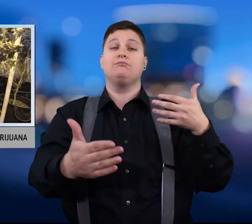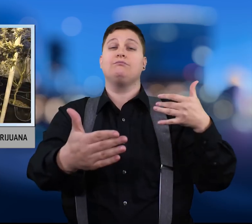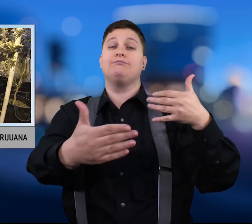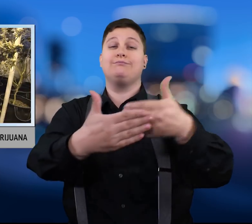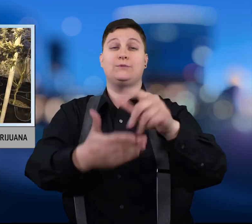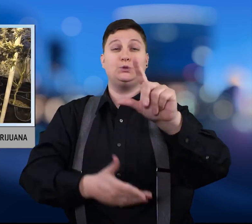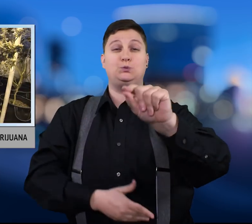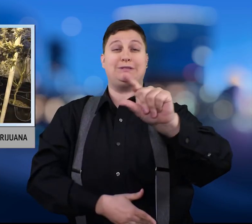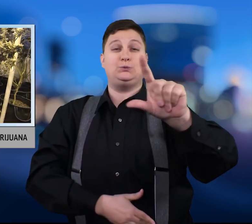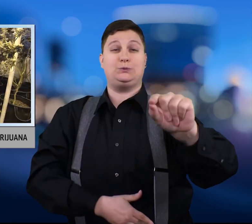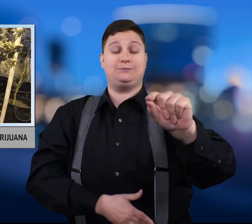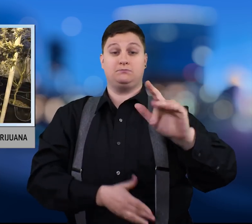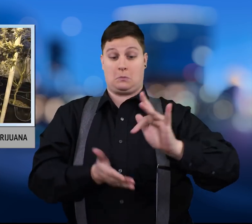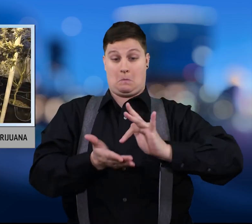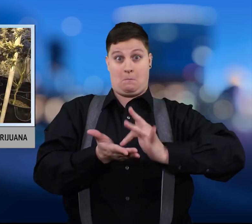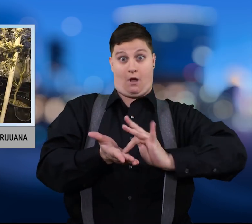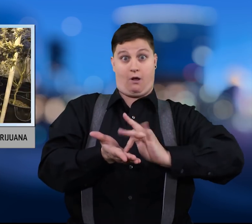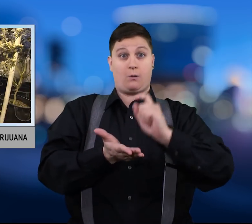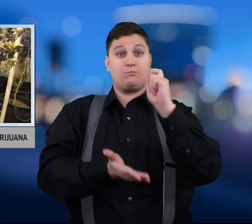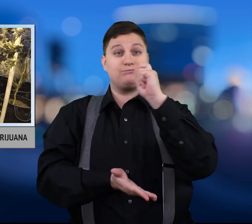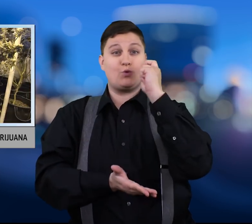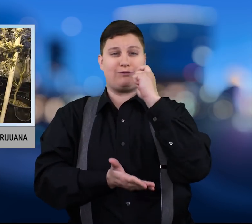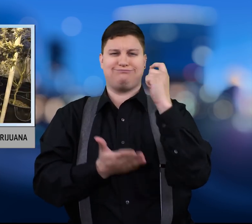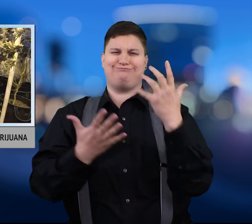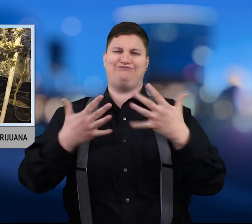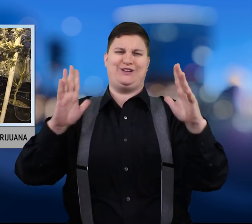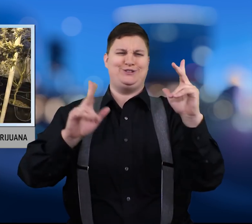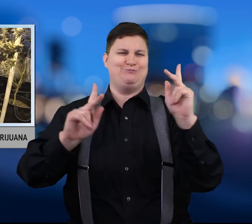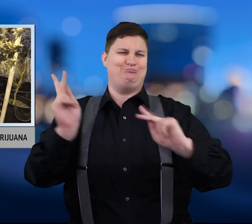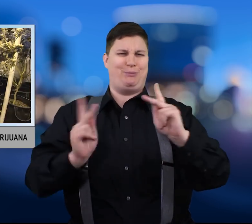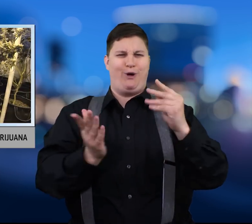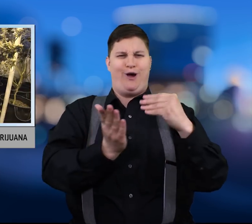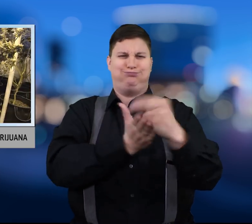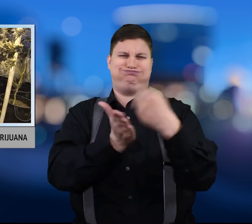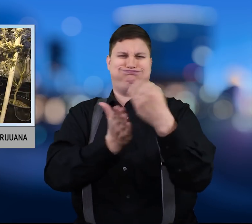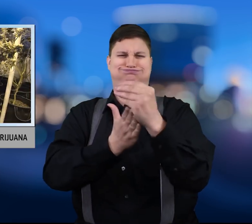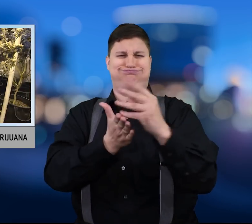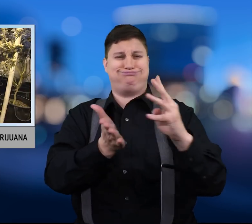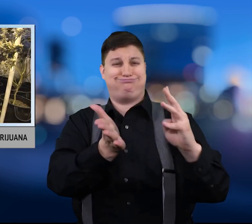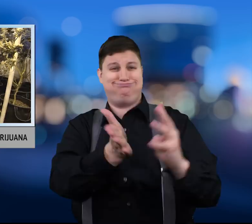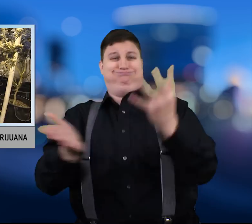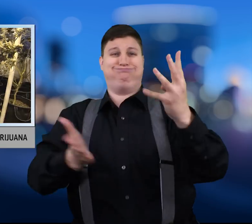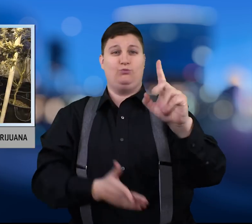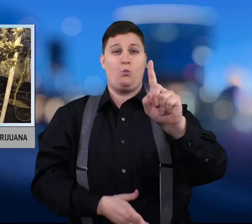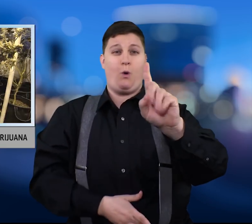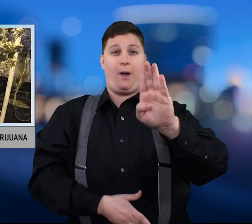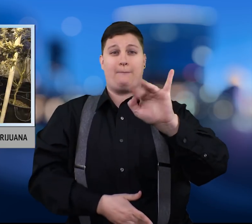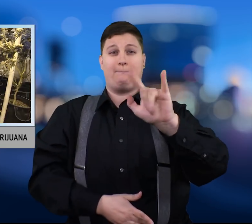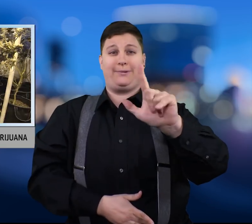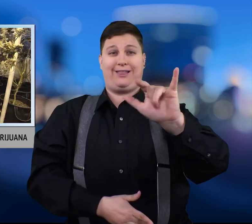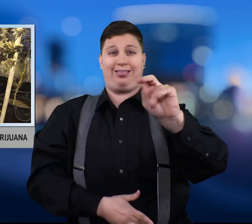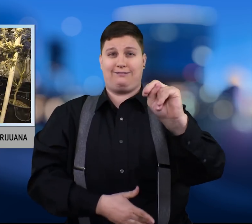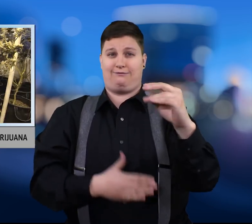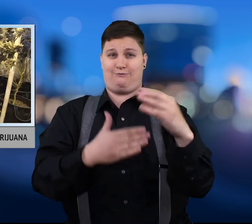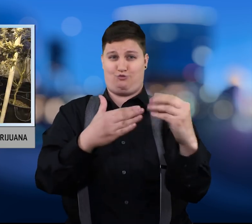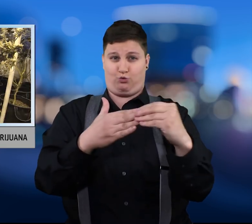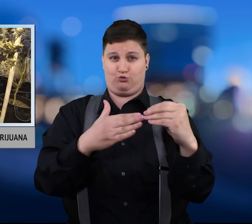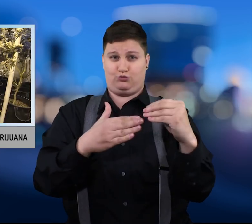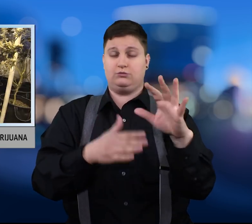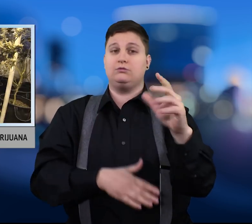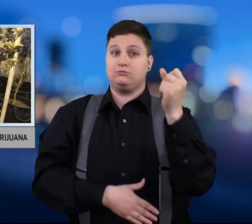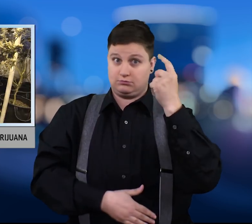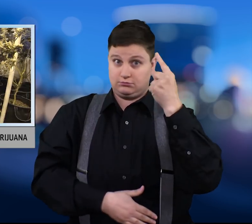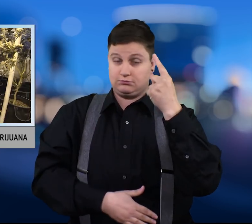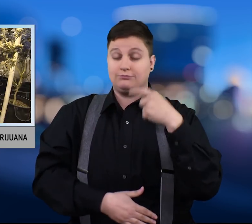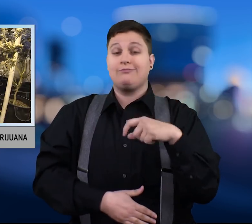The market for medical marijuana could quadruple to a $1 billion industry by 2020.